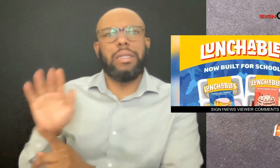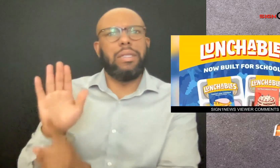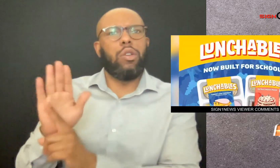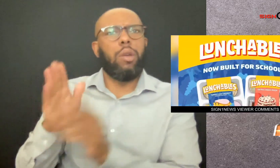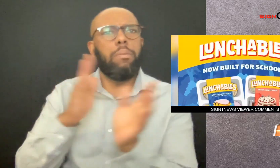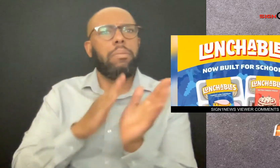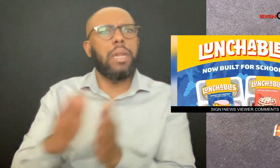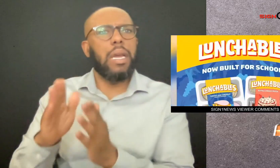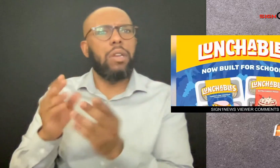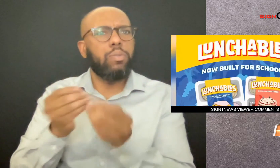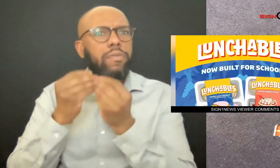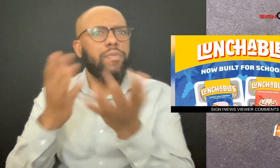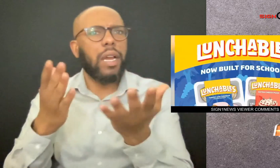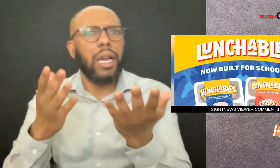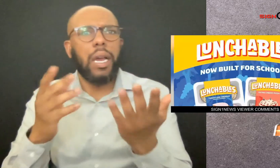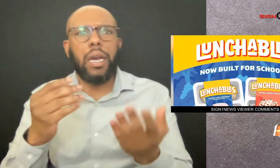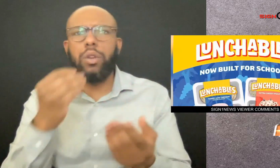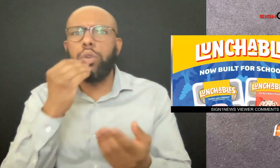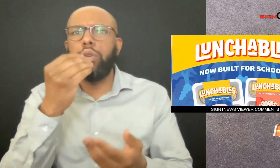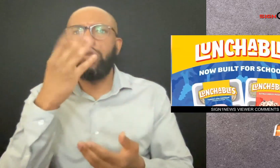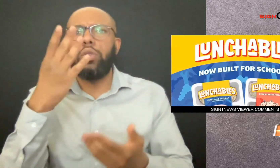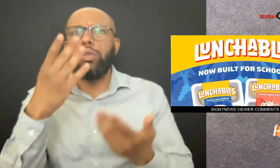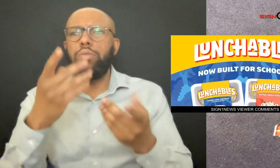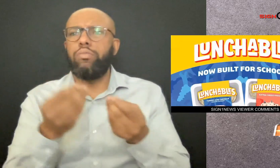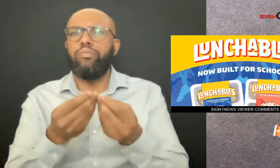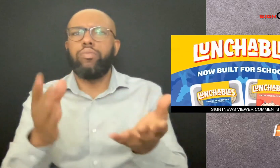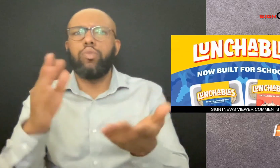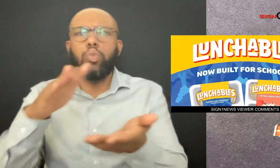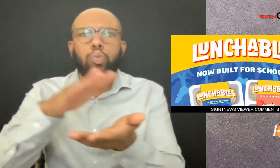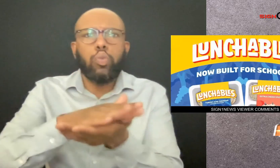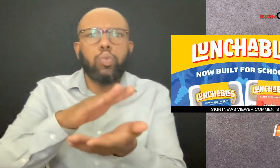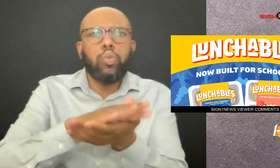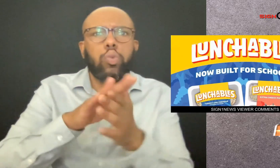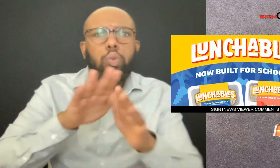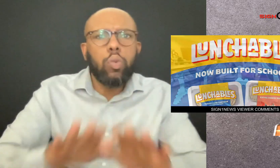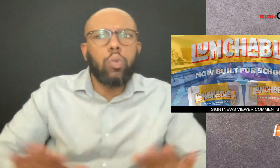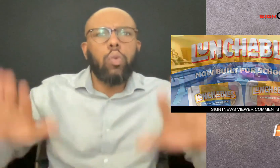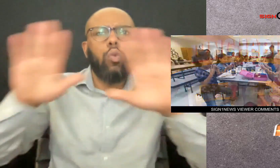Lunchables for schools all over the country starting this fall.